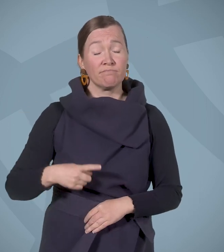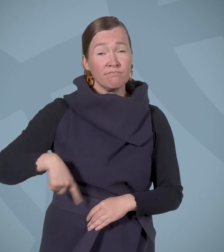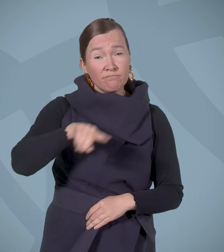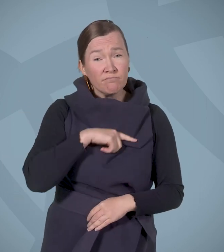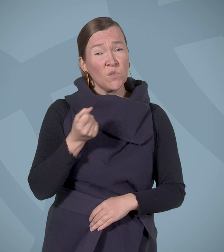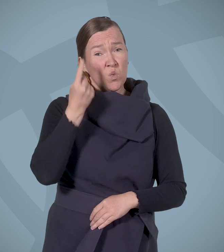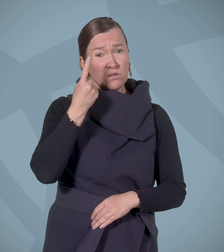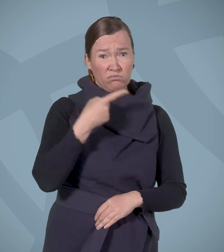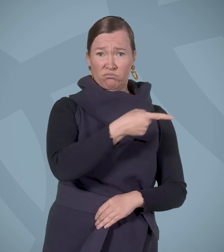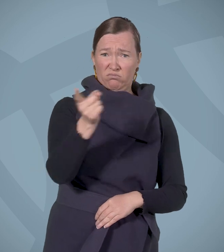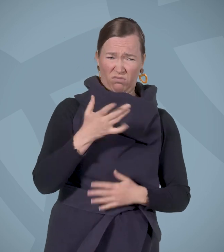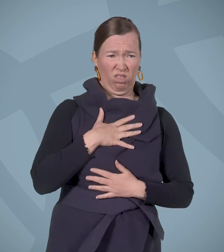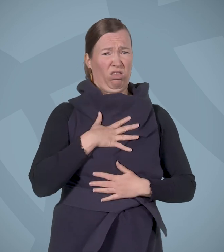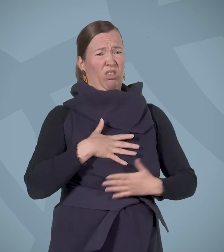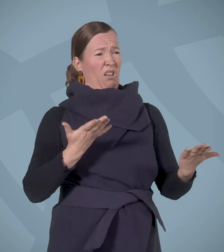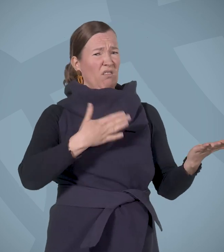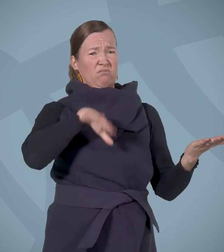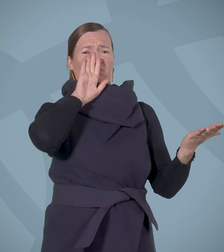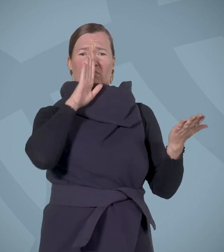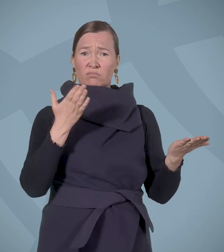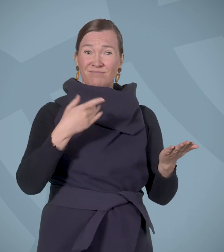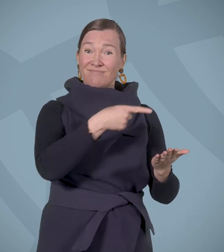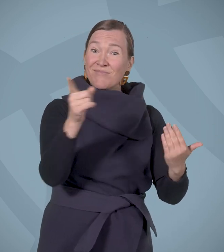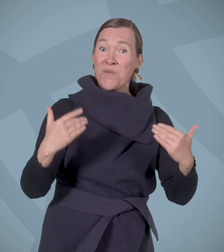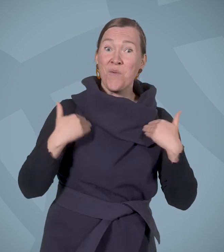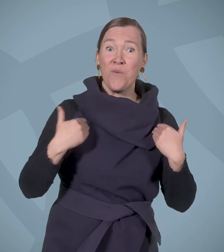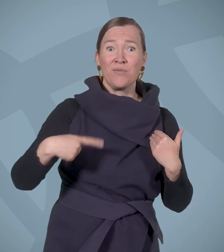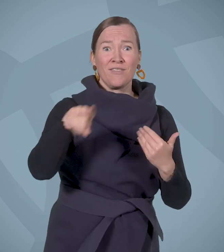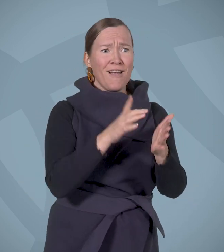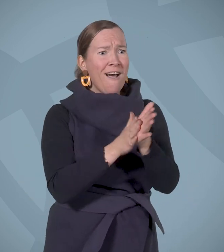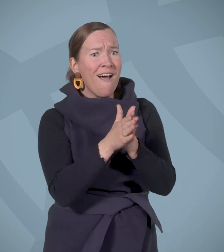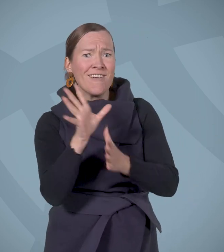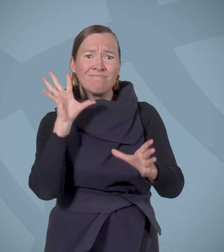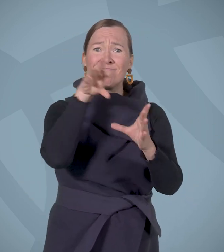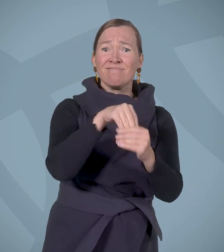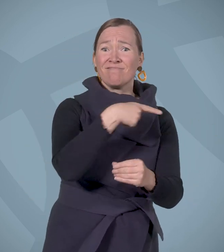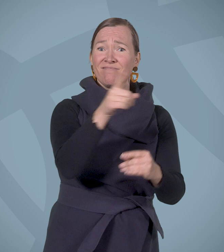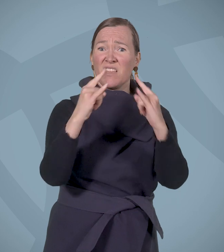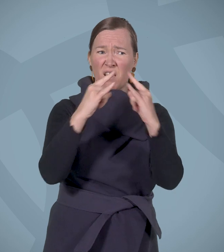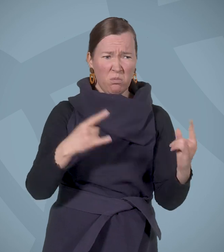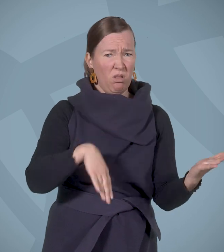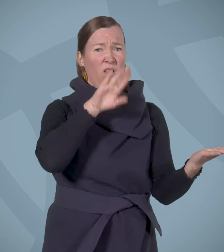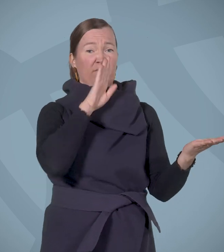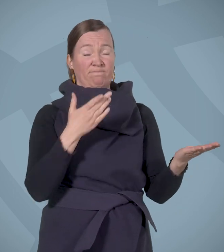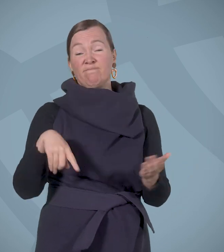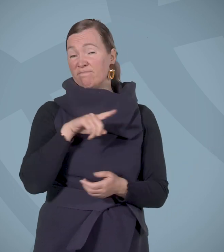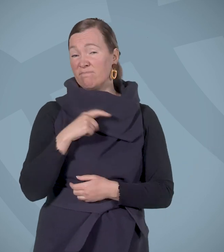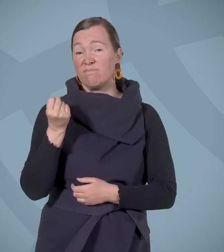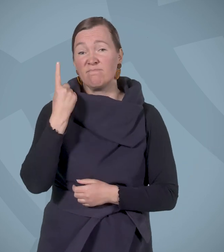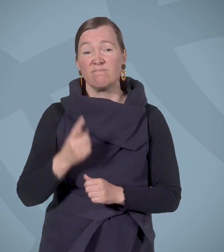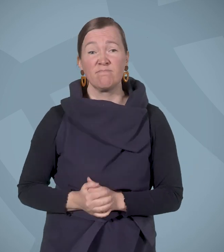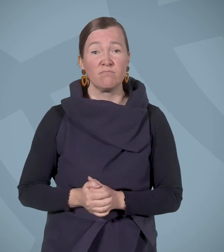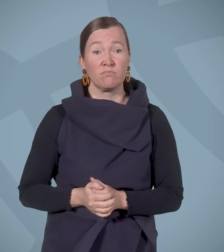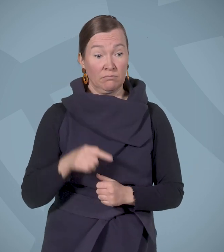We understand that this decision may be disappointing, especially for the youth who were eagerly anticipating the camp.